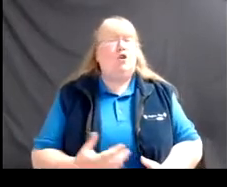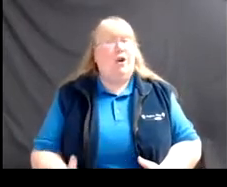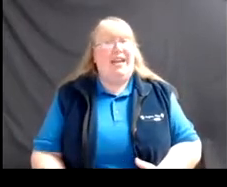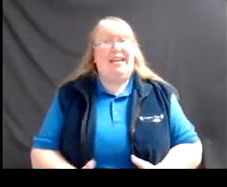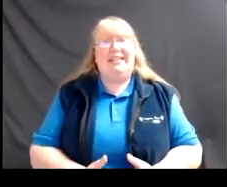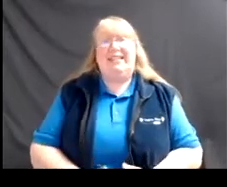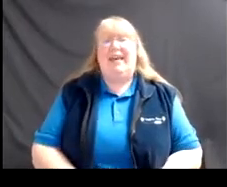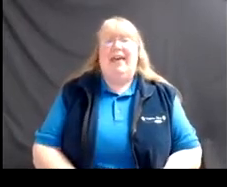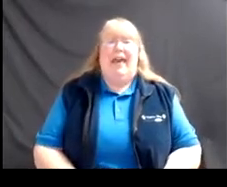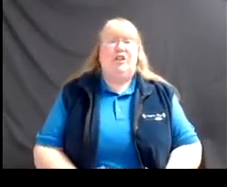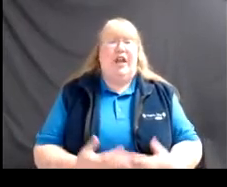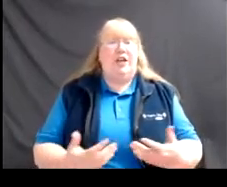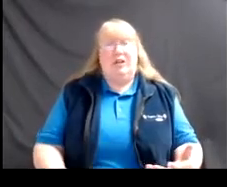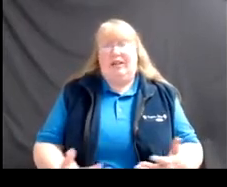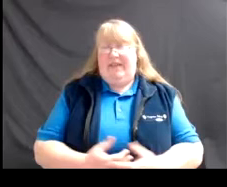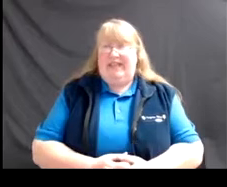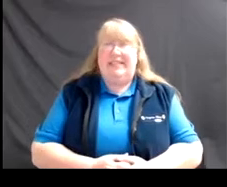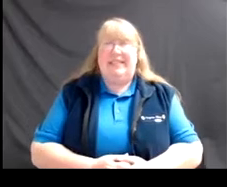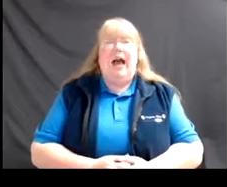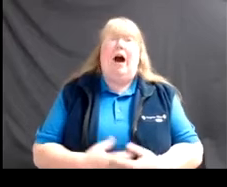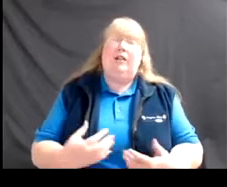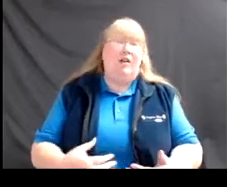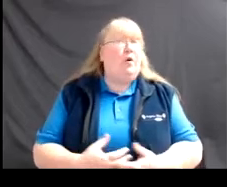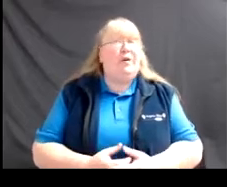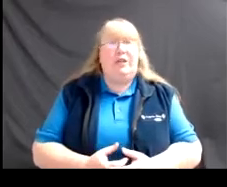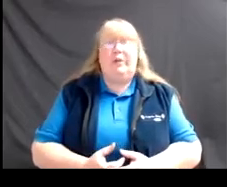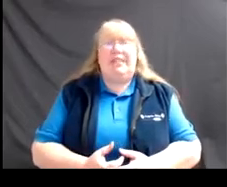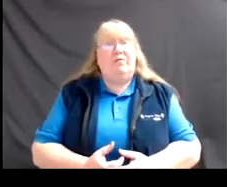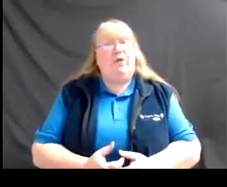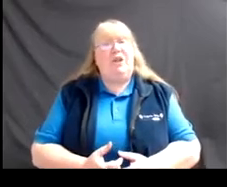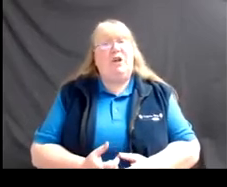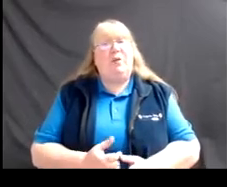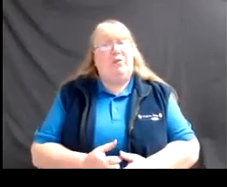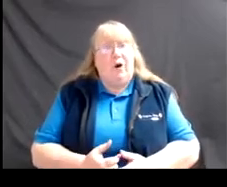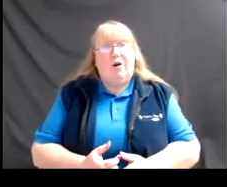trainings, educational events. A lot of what we do is information and referral.